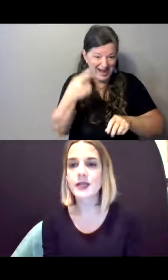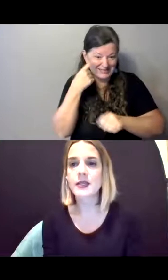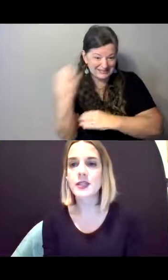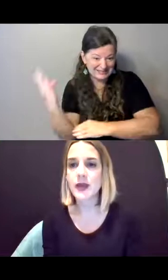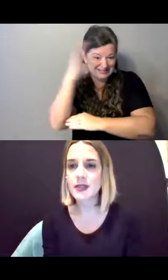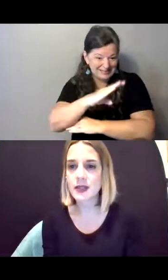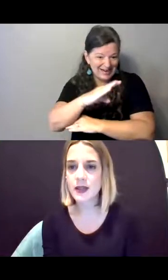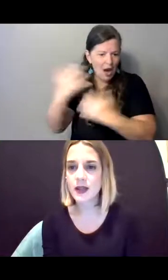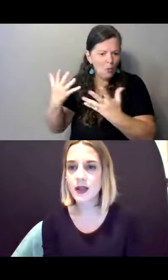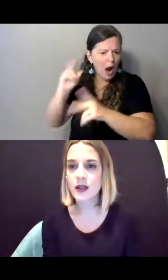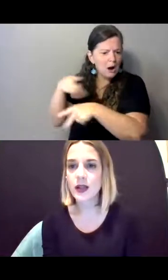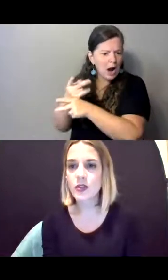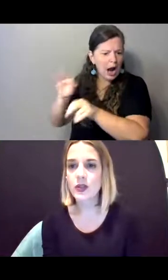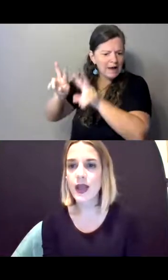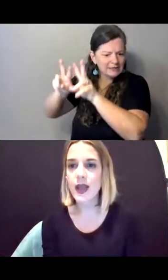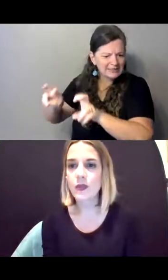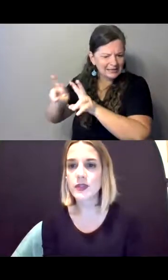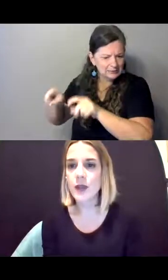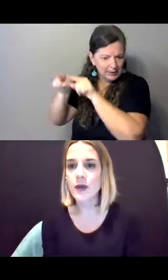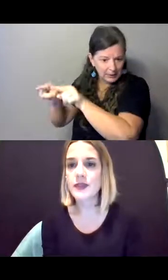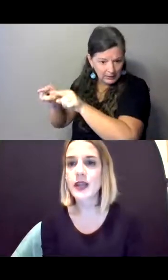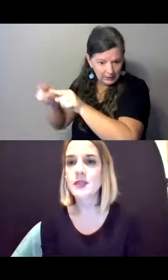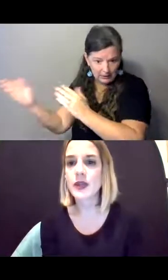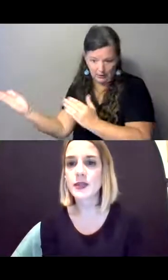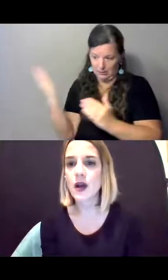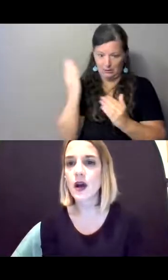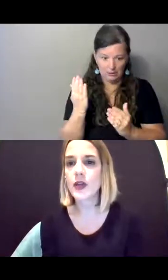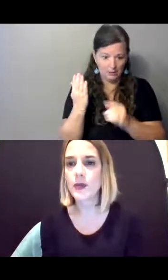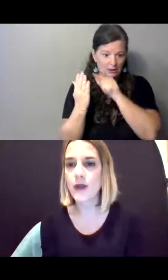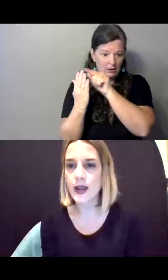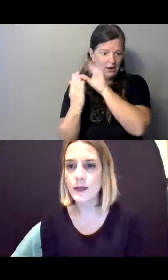assessments like during the day, what type of assessments that are provided